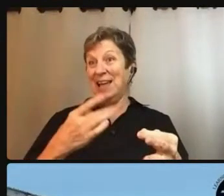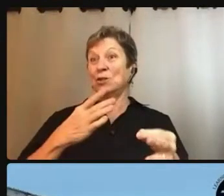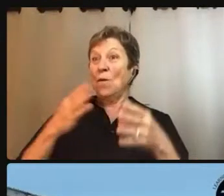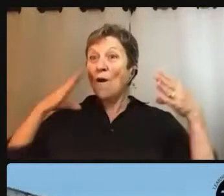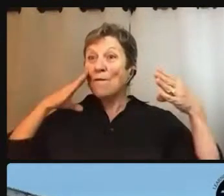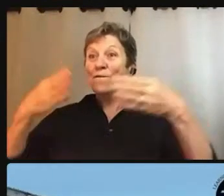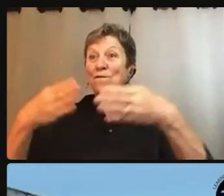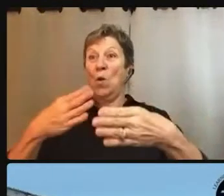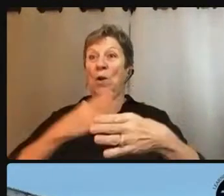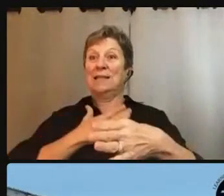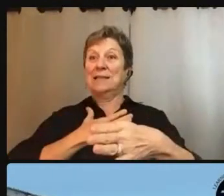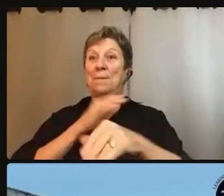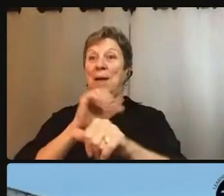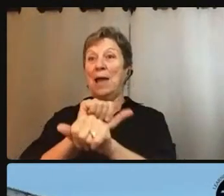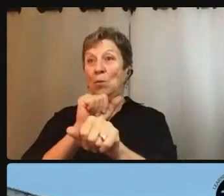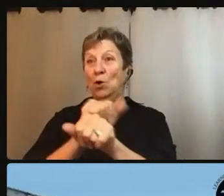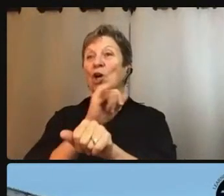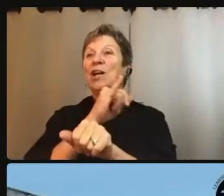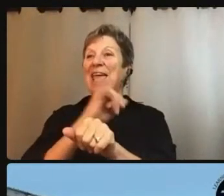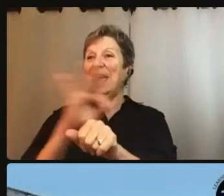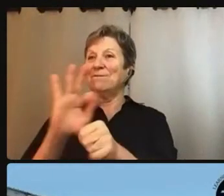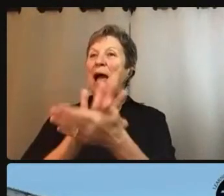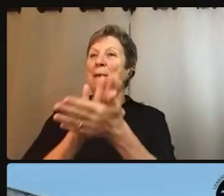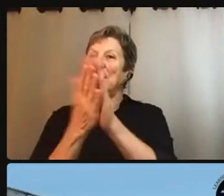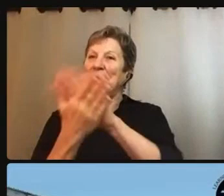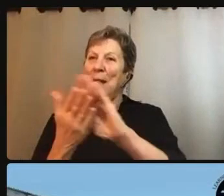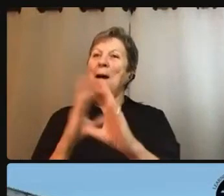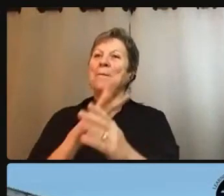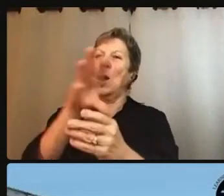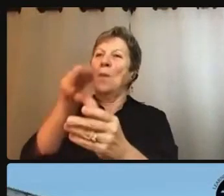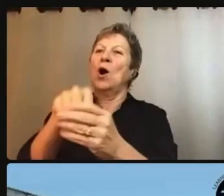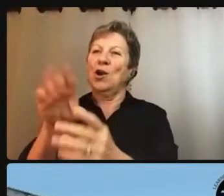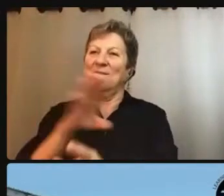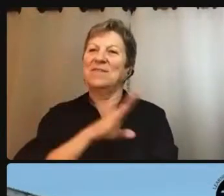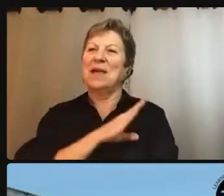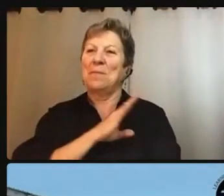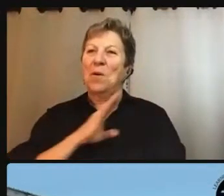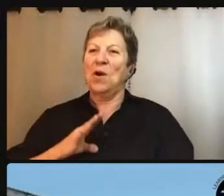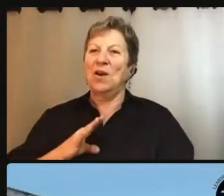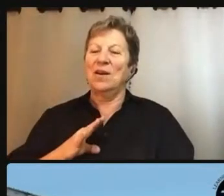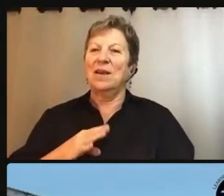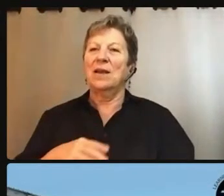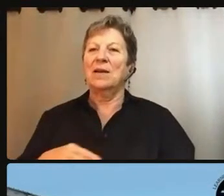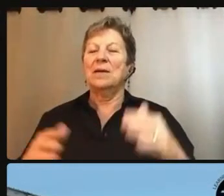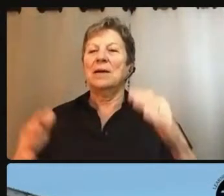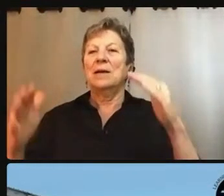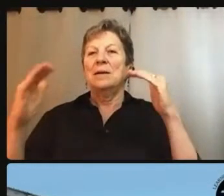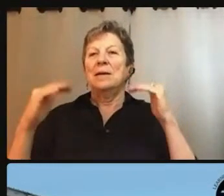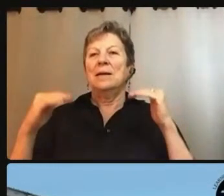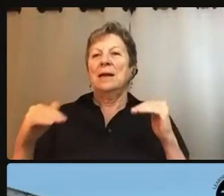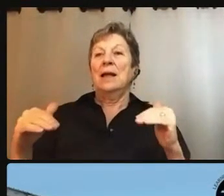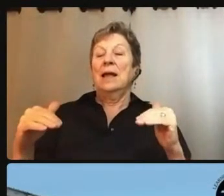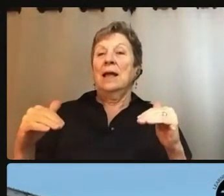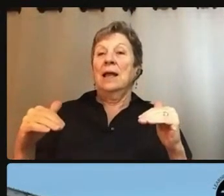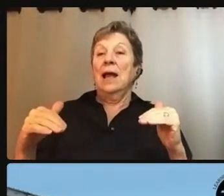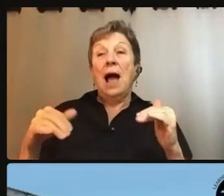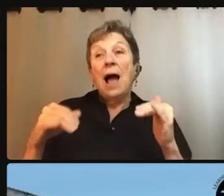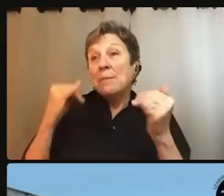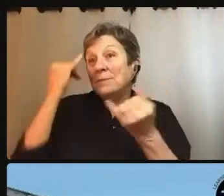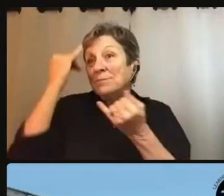AND AND THAT'S WHERE I WOULD